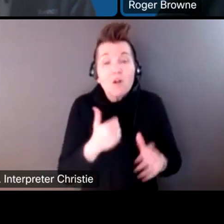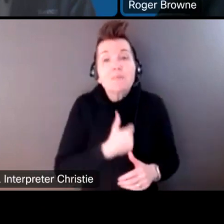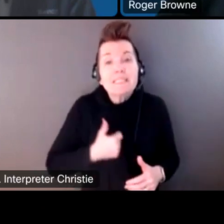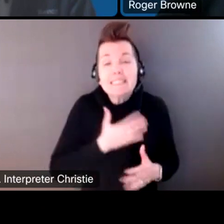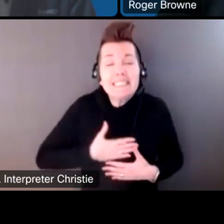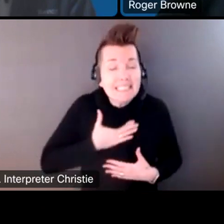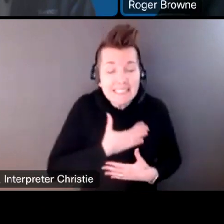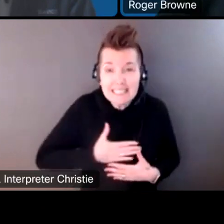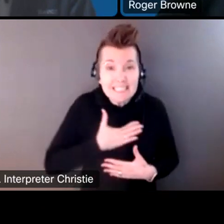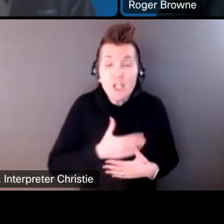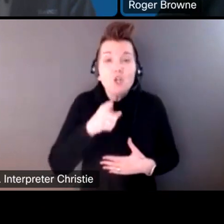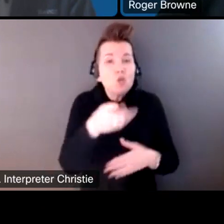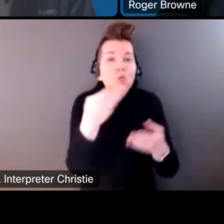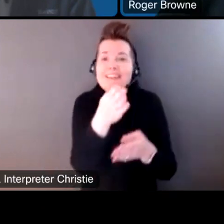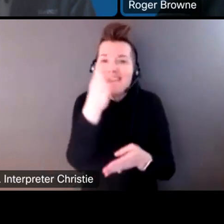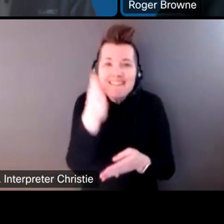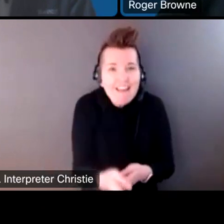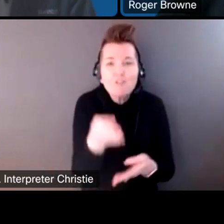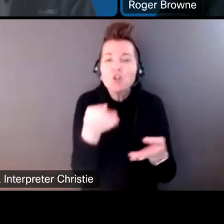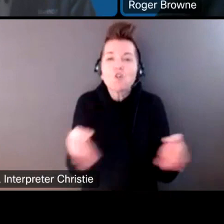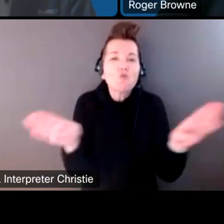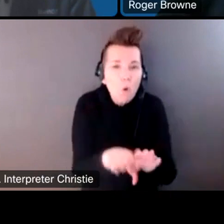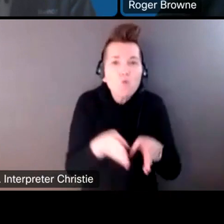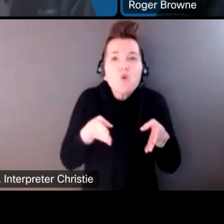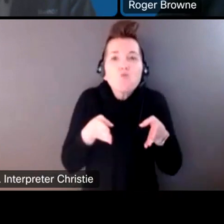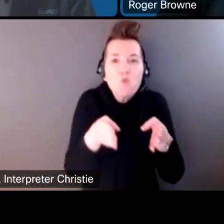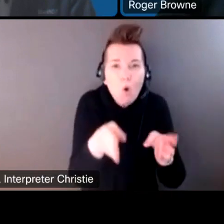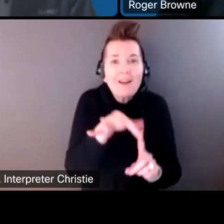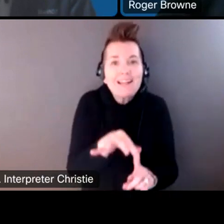never shut down a driving lane to cars and just let pedestrians and cyclists take over